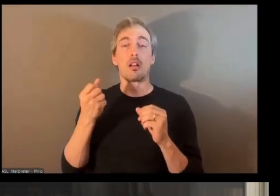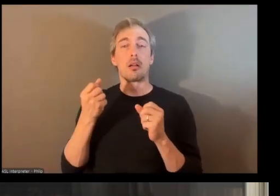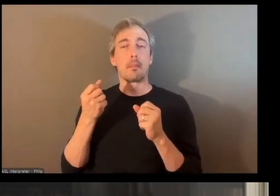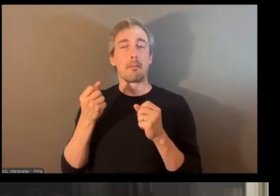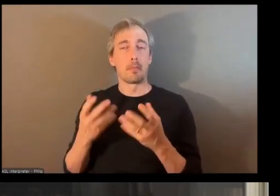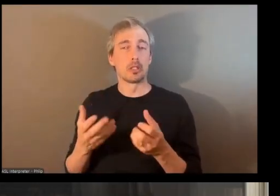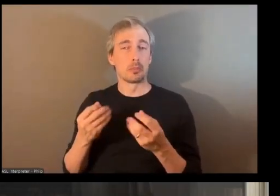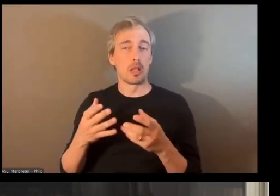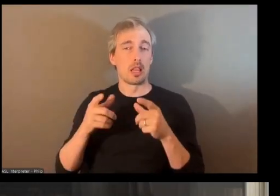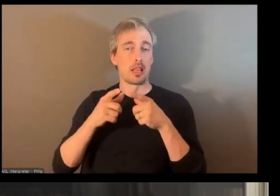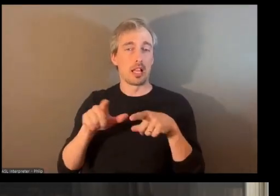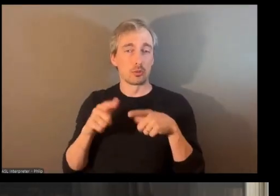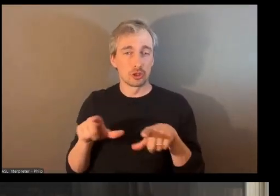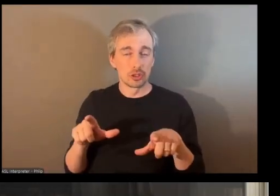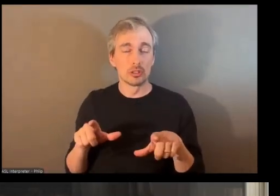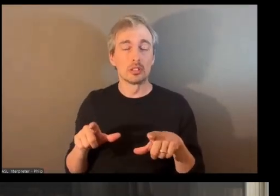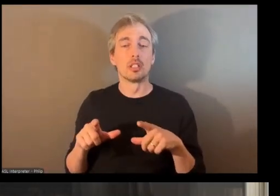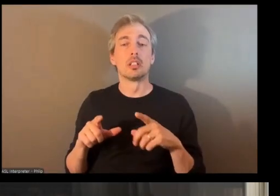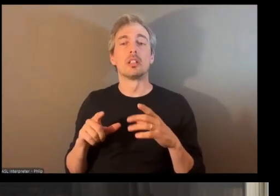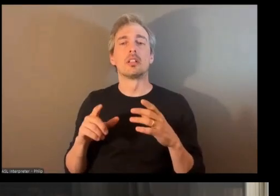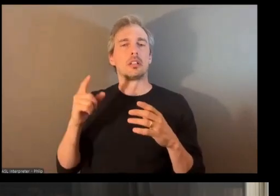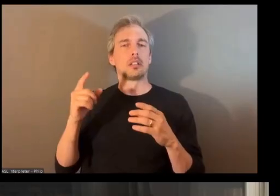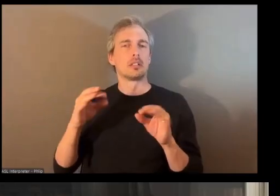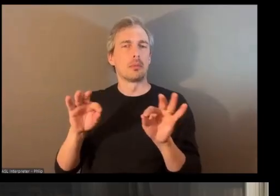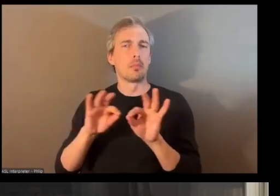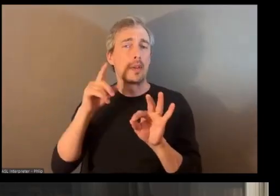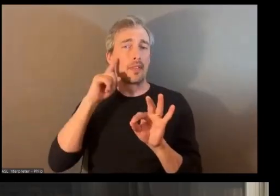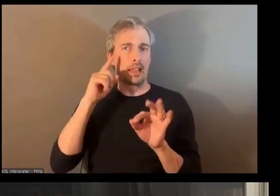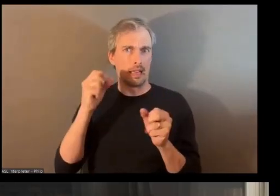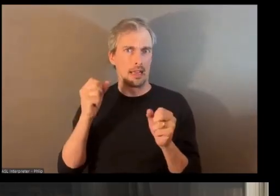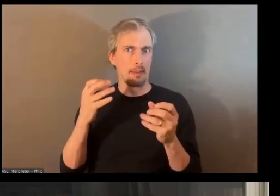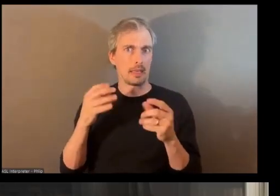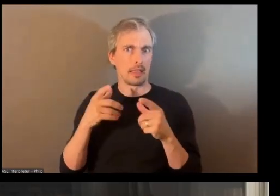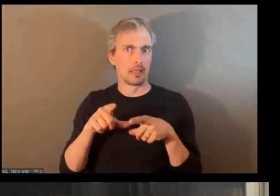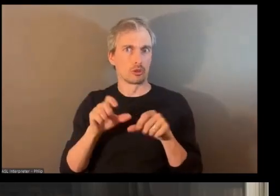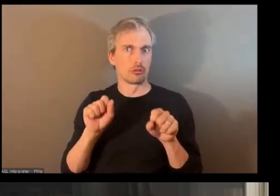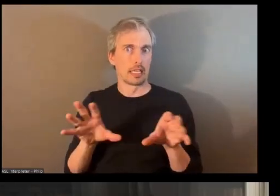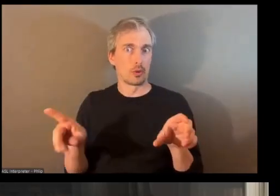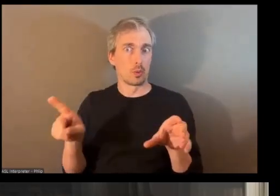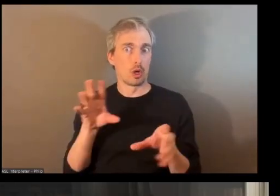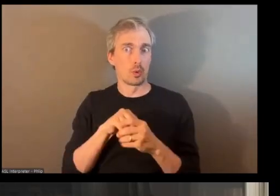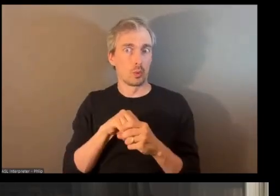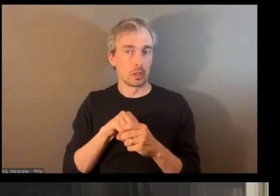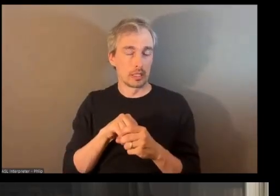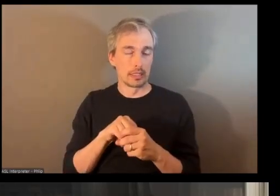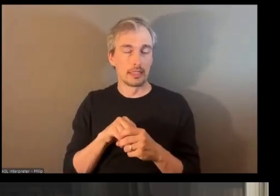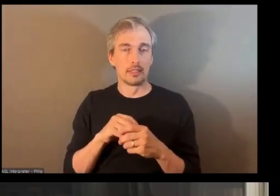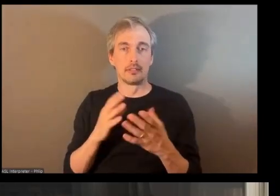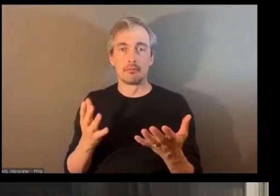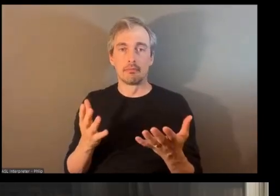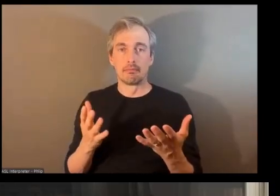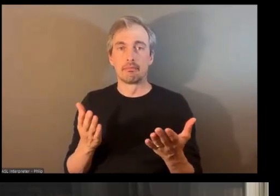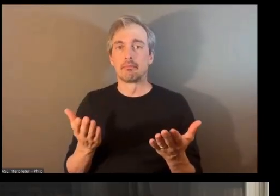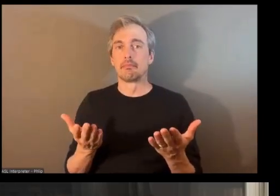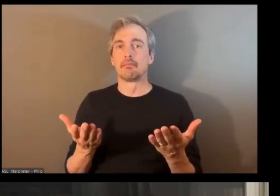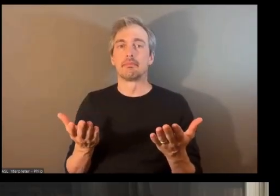How many languages can you include? Right? And here... User testing... Not user testing. Well... I guess user testing.